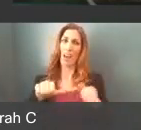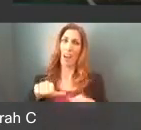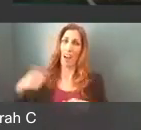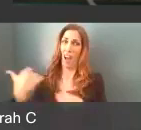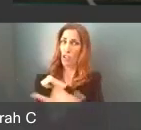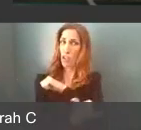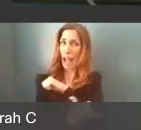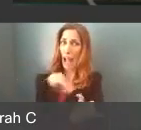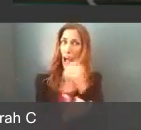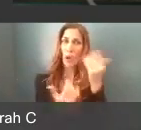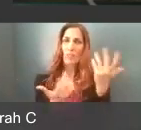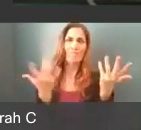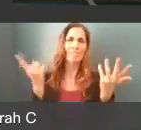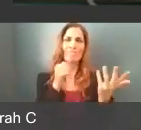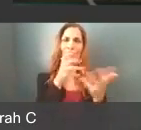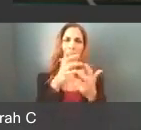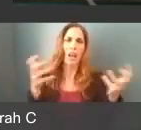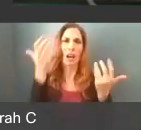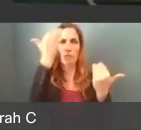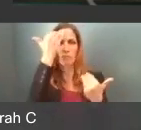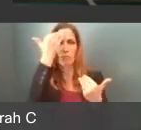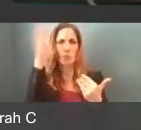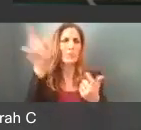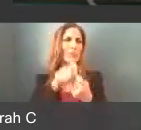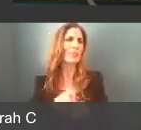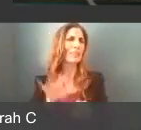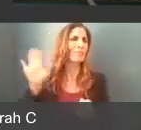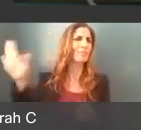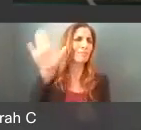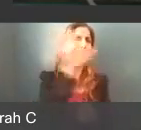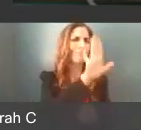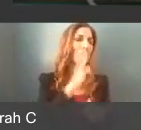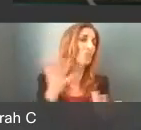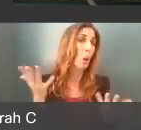awareness of details of what's happening in other counties but hopefully that answers your question.